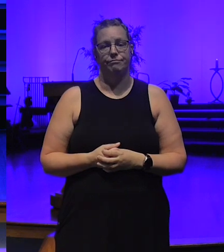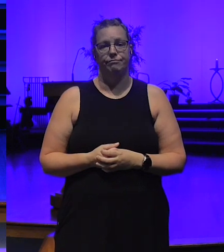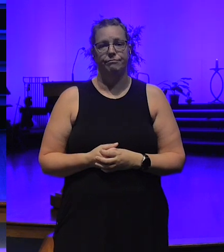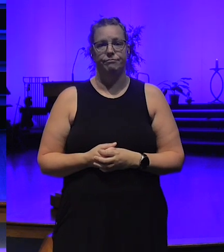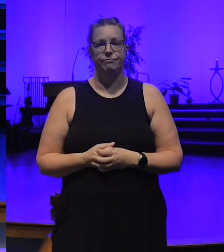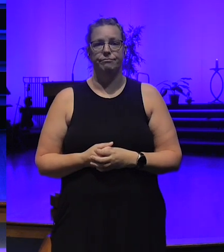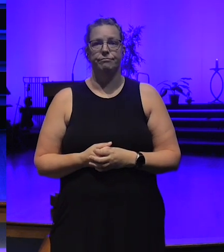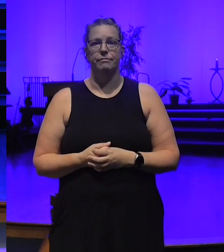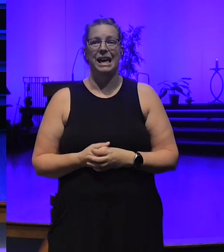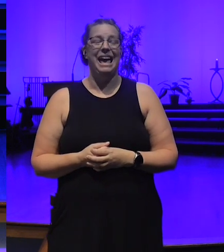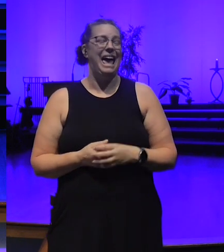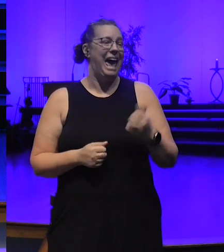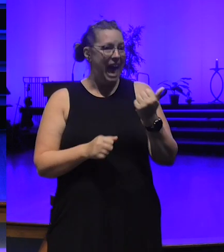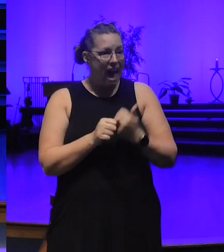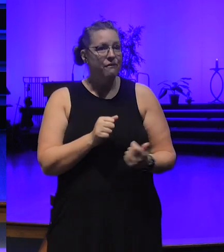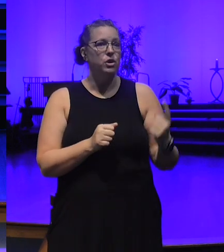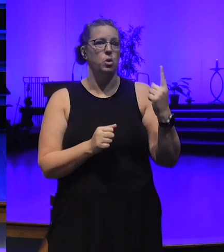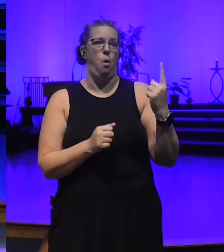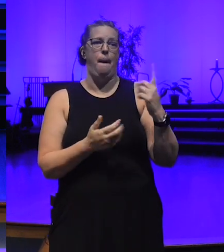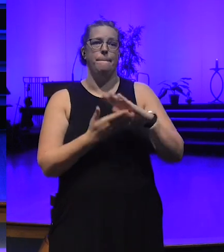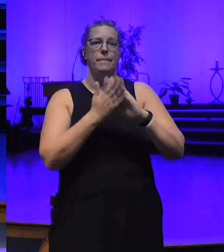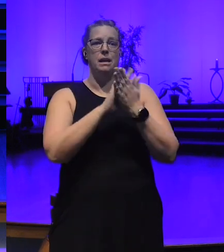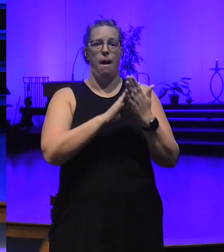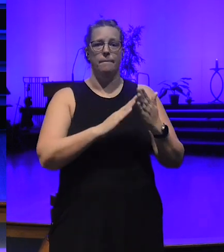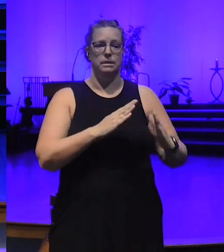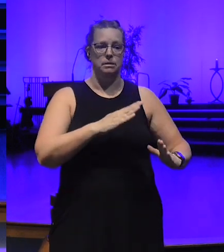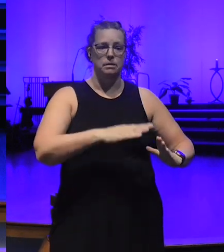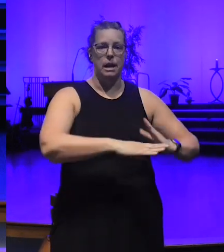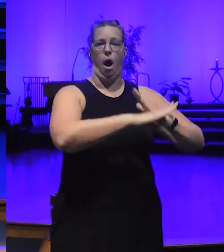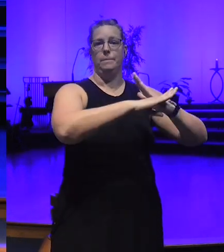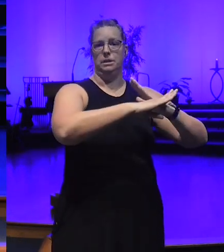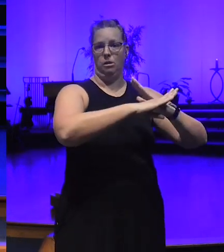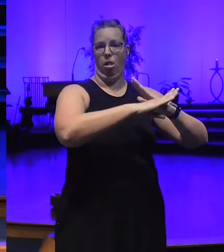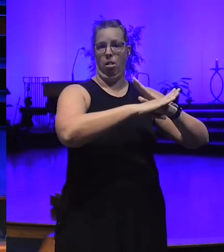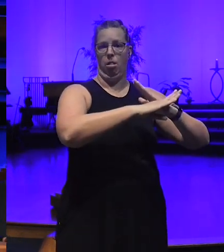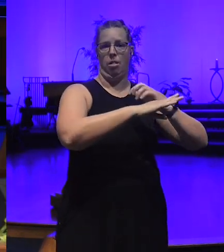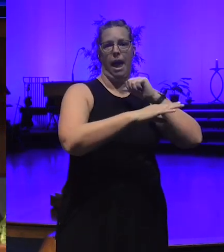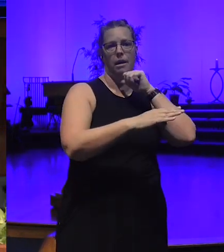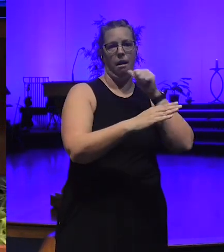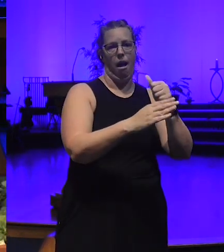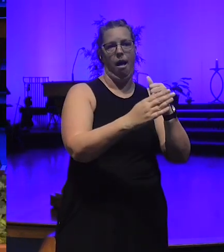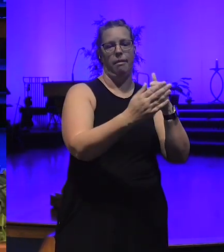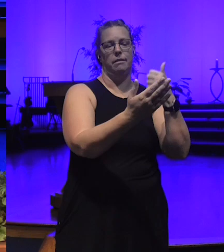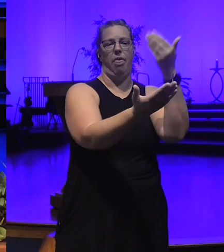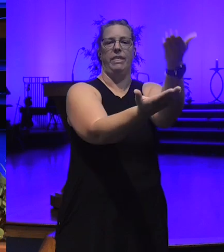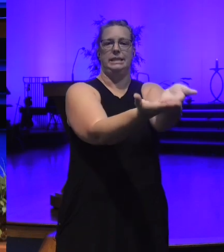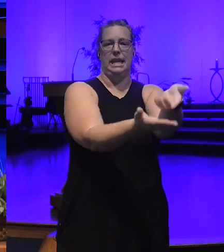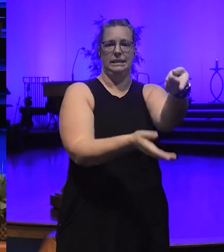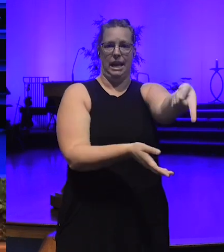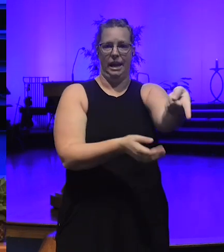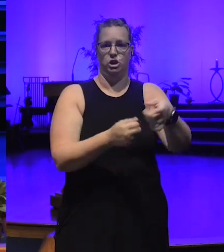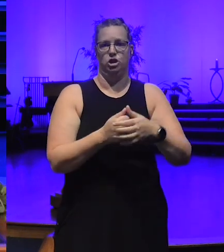everyone becomes an obstacle as opposed to a destination it's a struggle at work when we